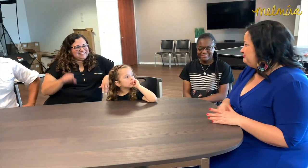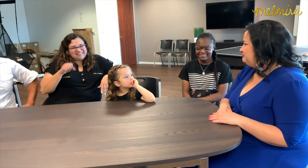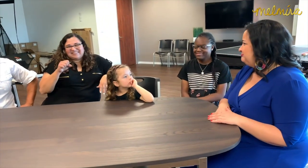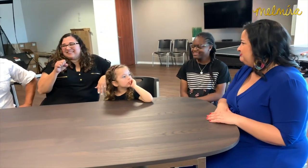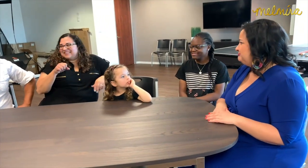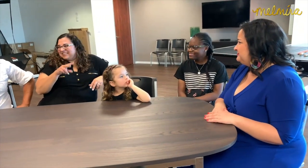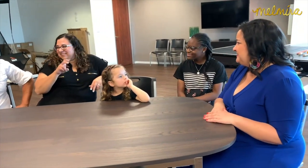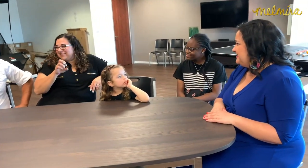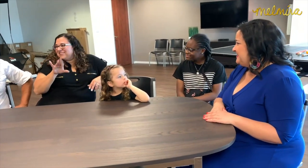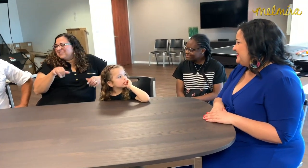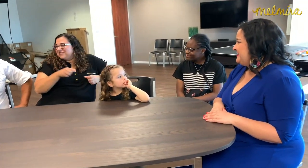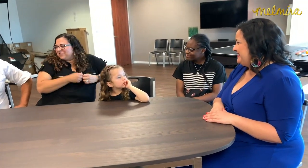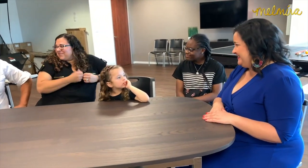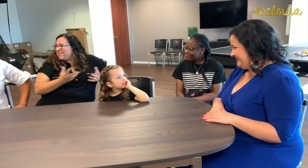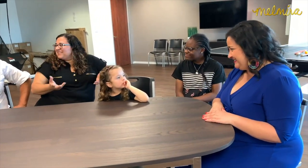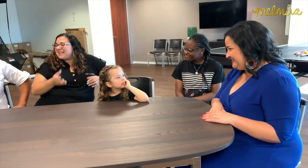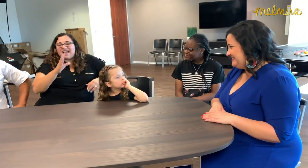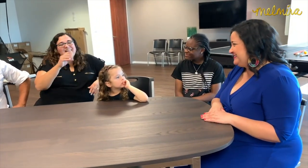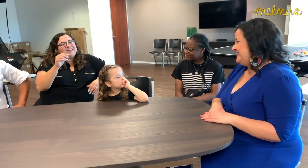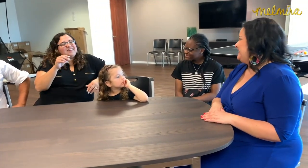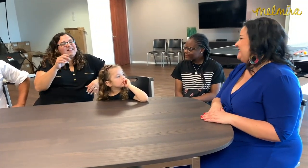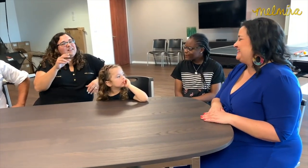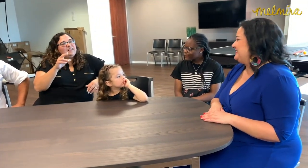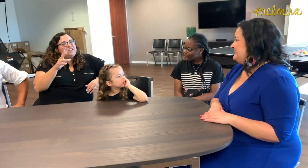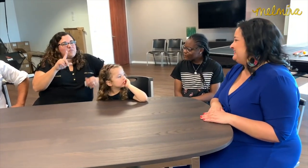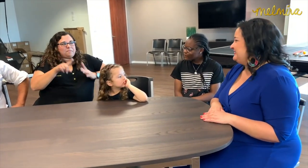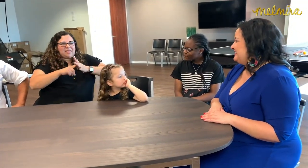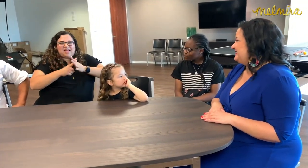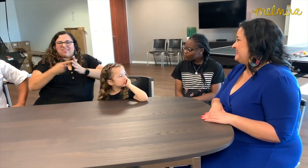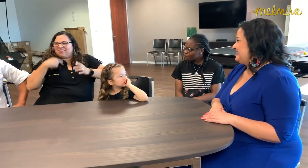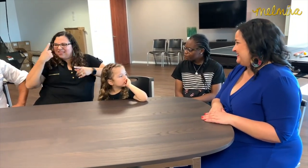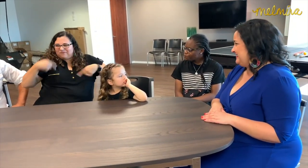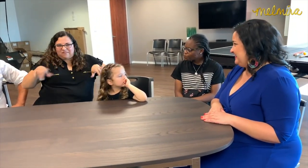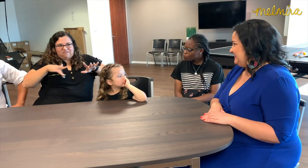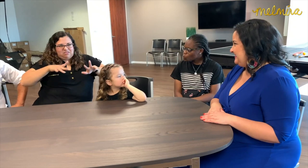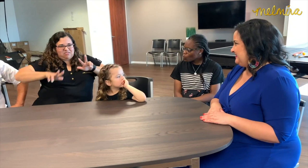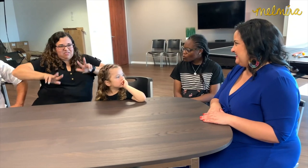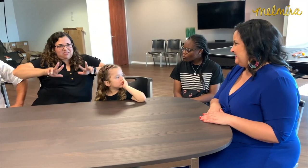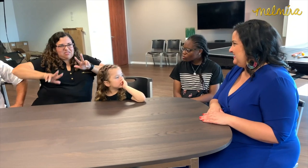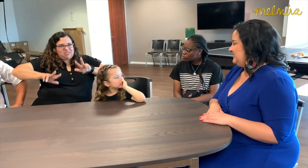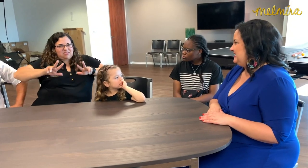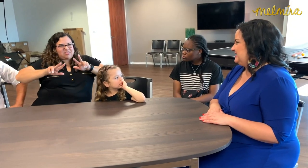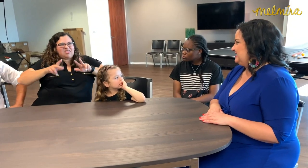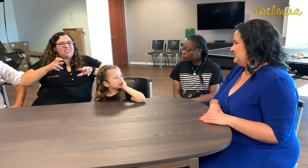Oh yes, it was very exhausting. And I think it was awkward for us at the beginning,